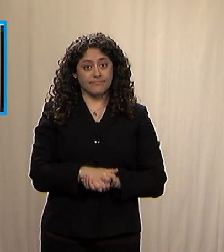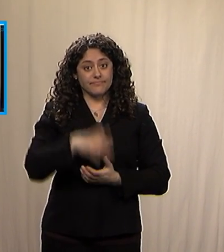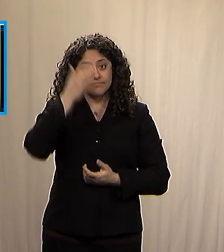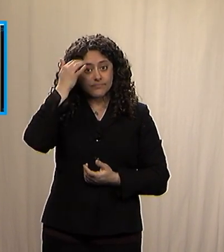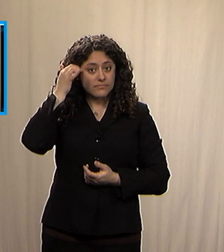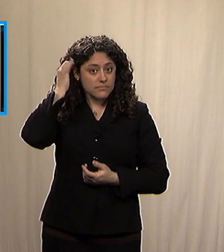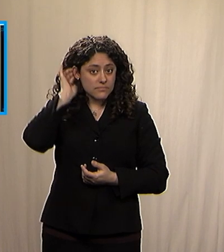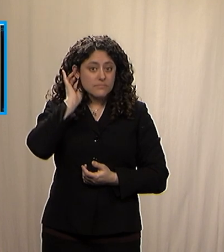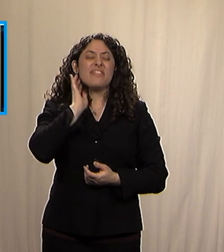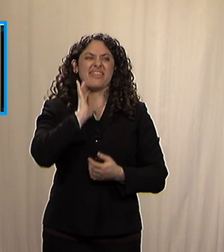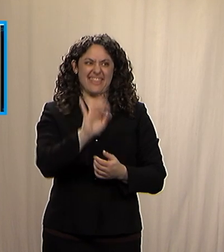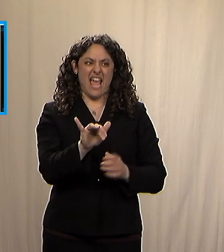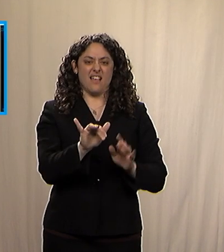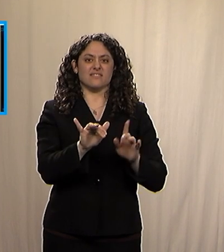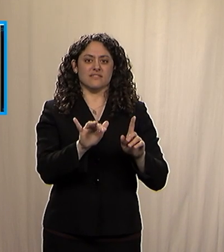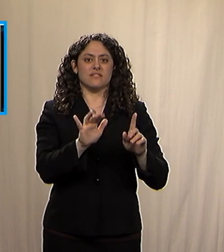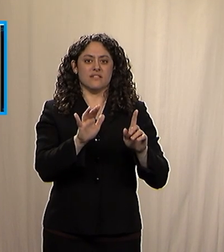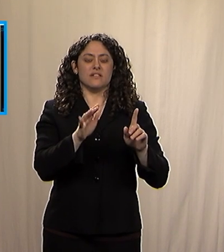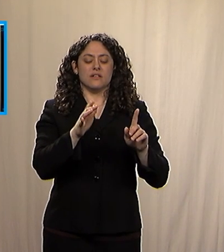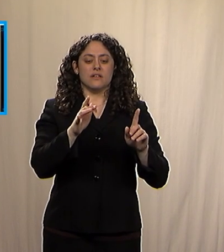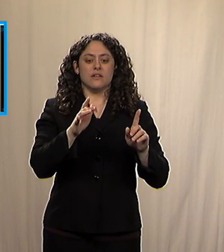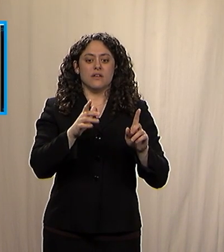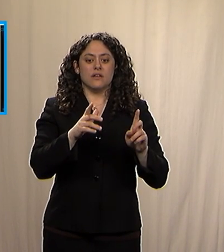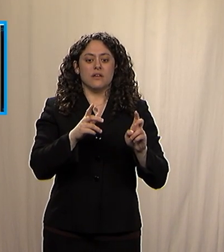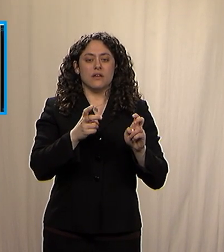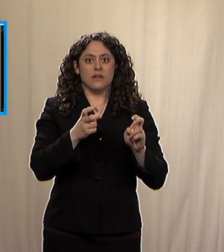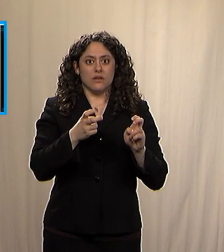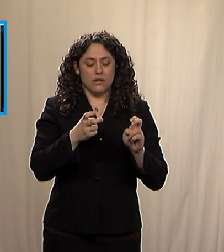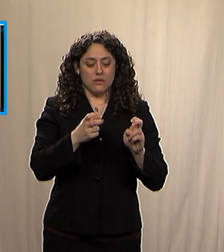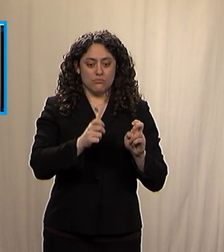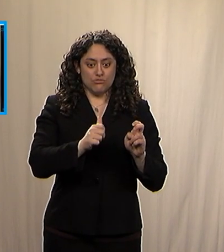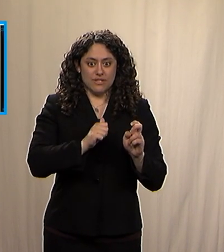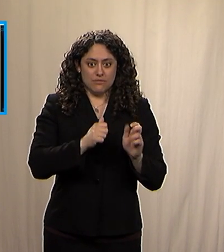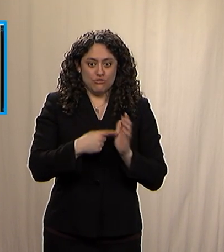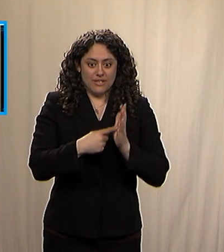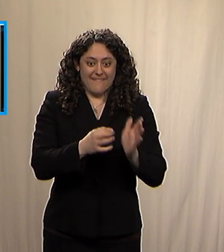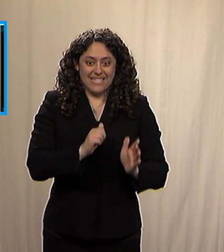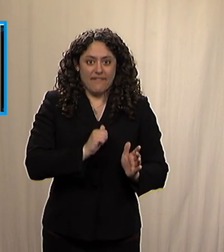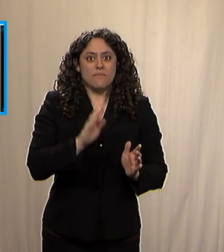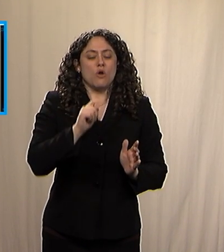That's how I would both by through presentation of self, and service of interaction management, I would do that.